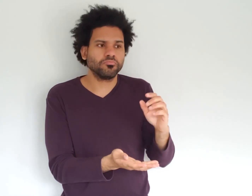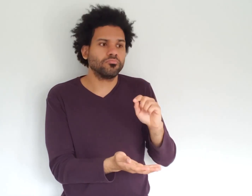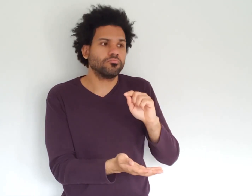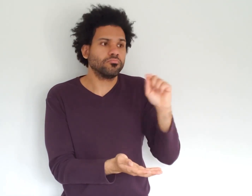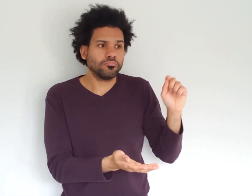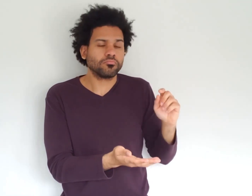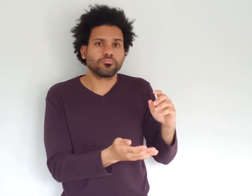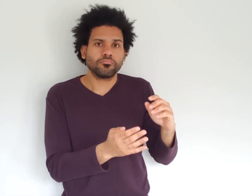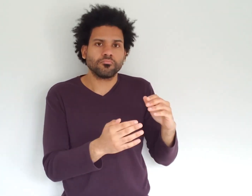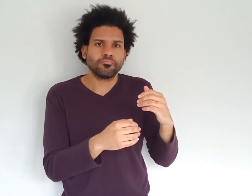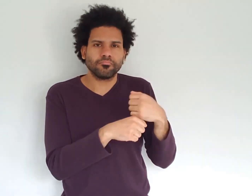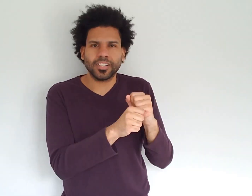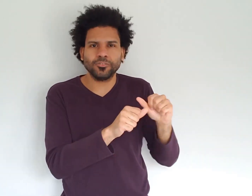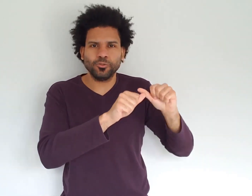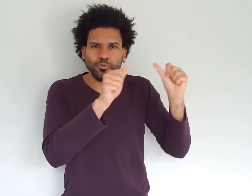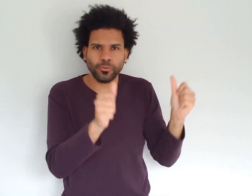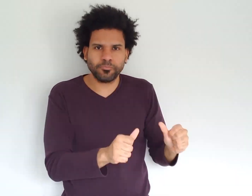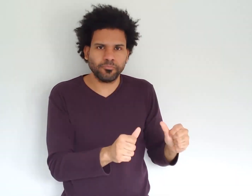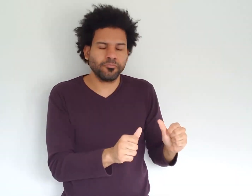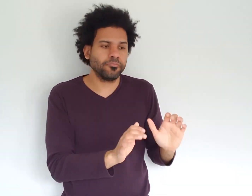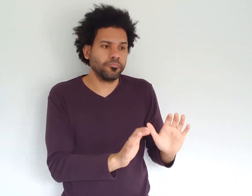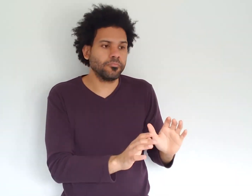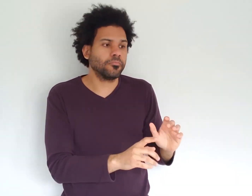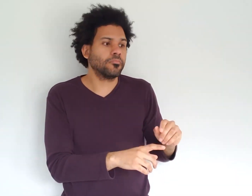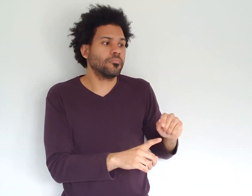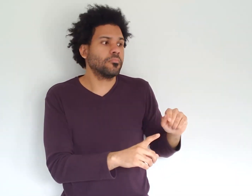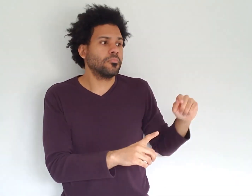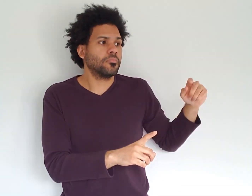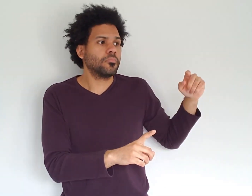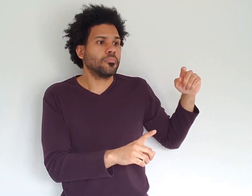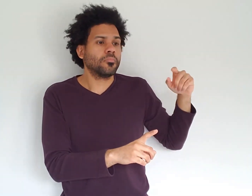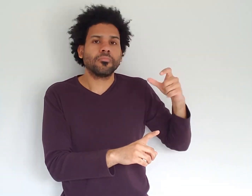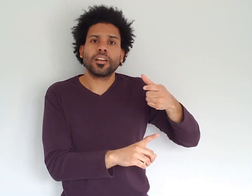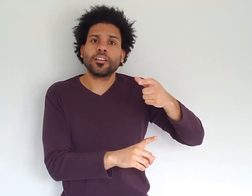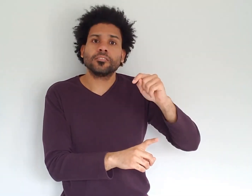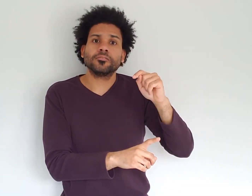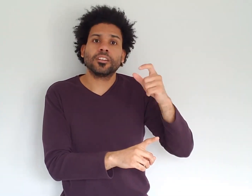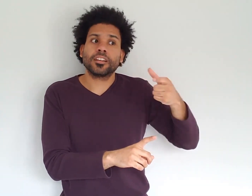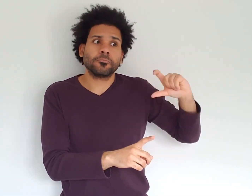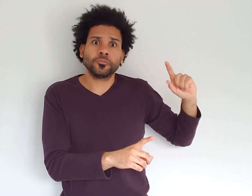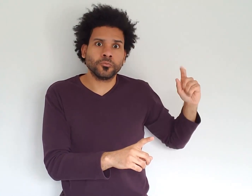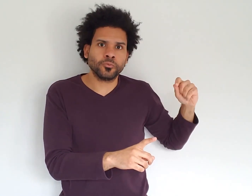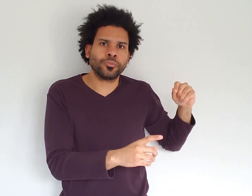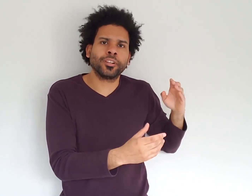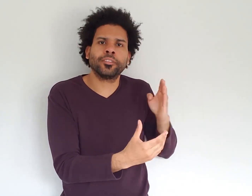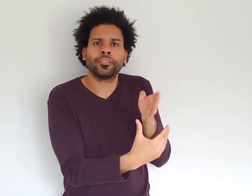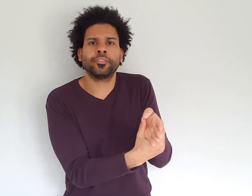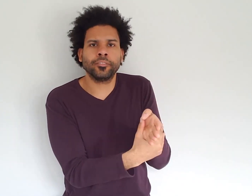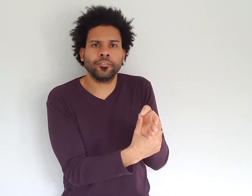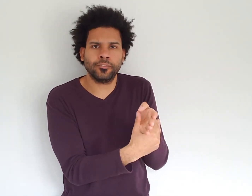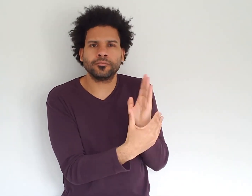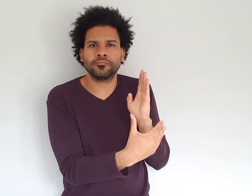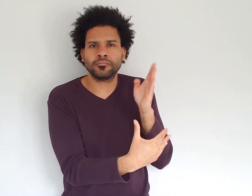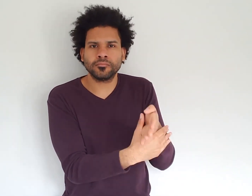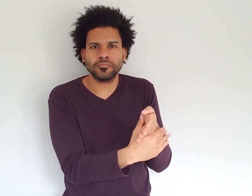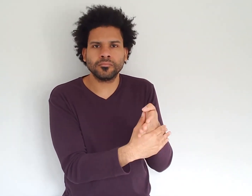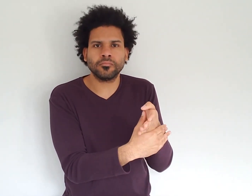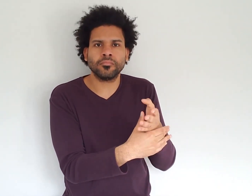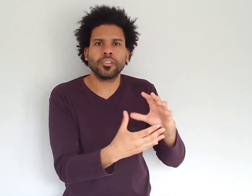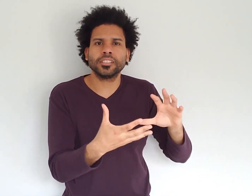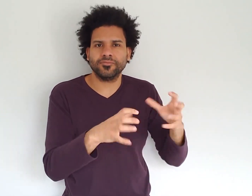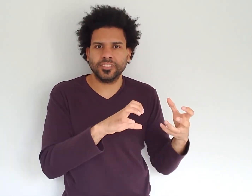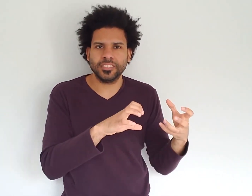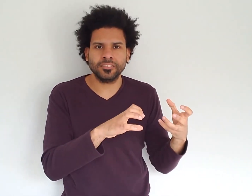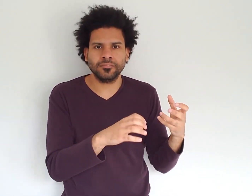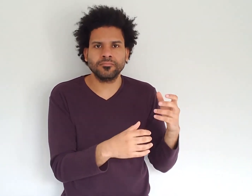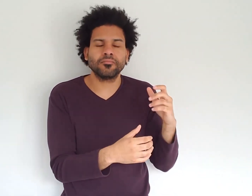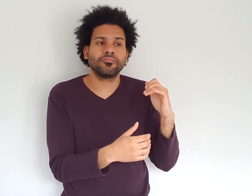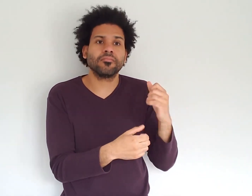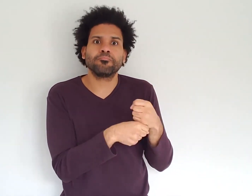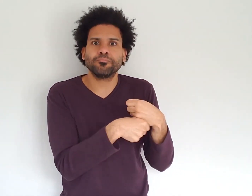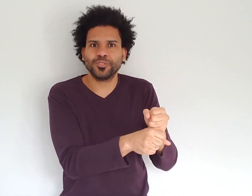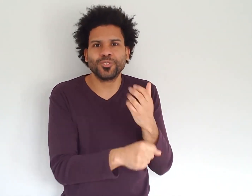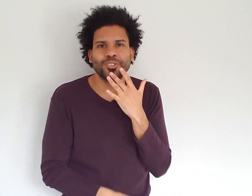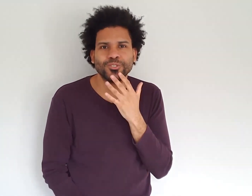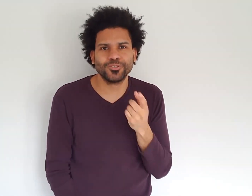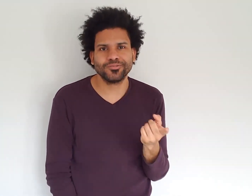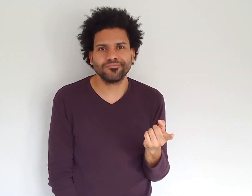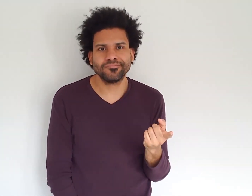the trace elements disrupt the crystalline lattice through defects that cause colors.